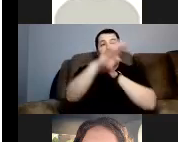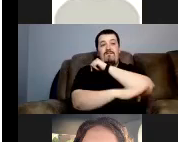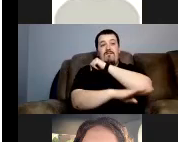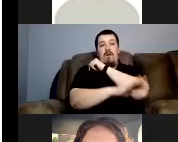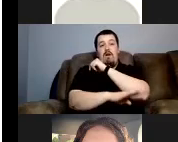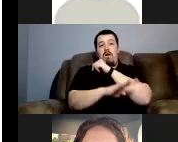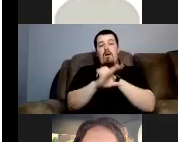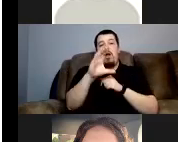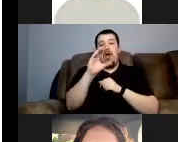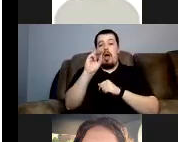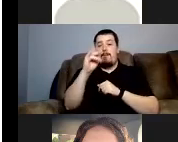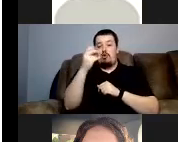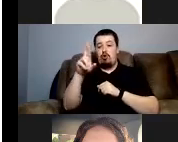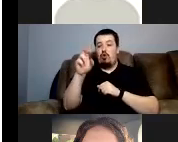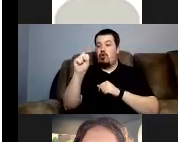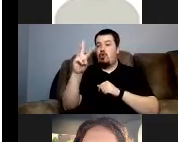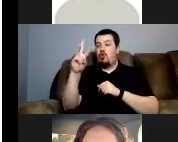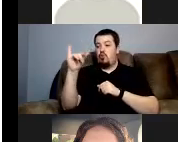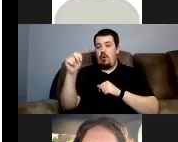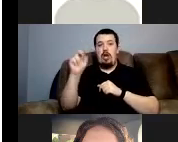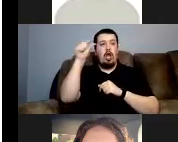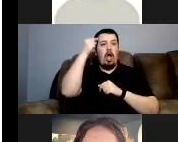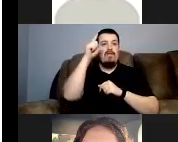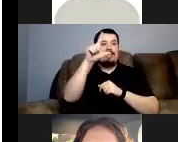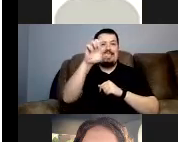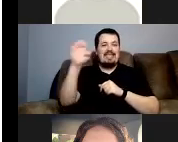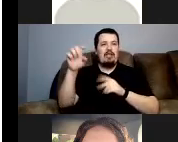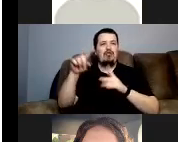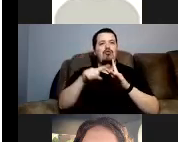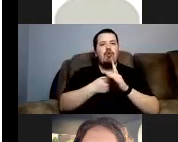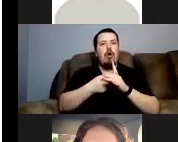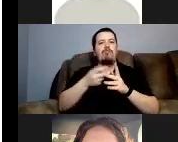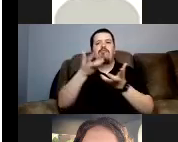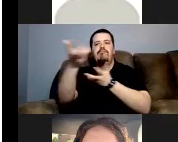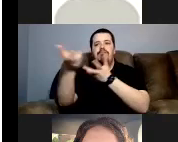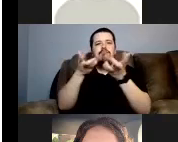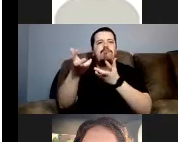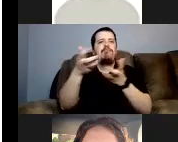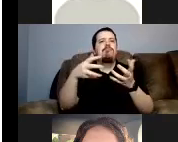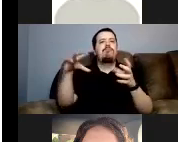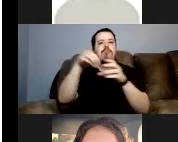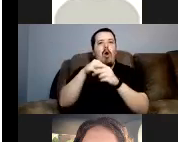and Governor Bil Lee kicked off a stakeholder engagement tour. They stopped at nine town halls